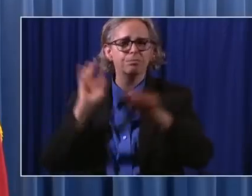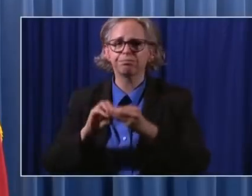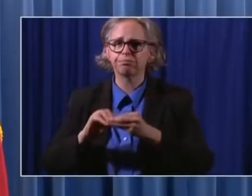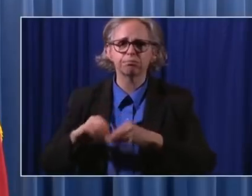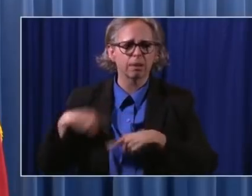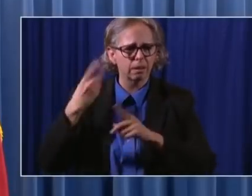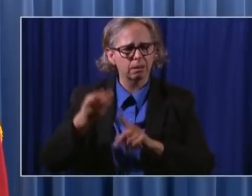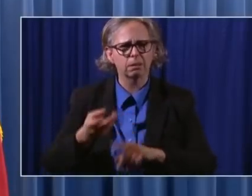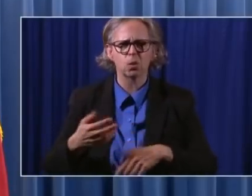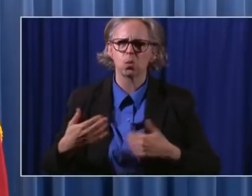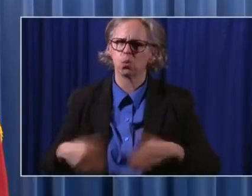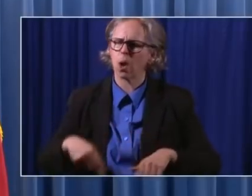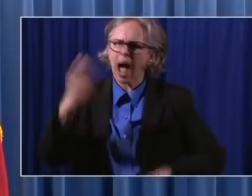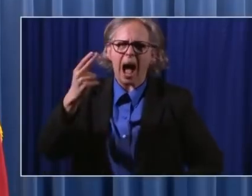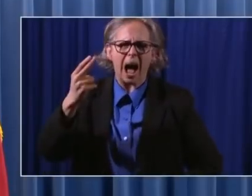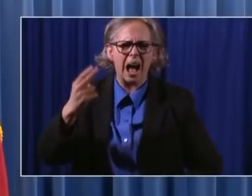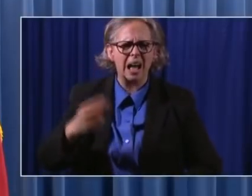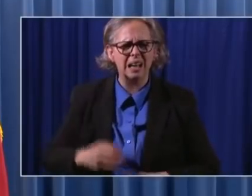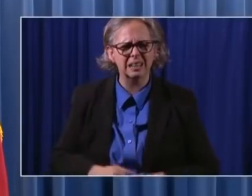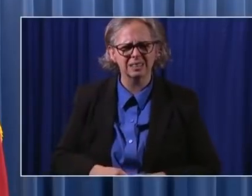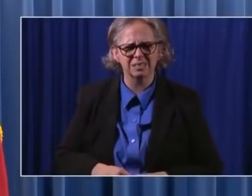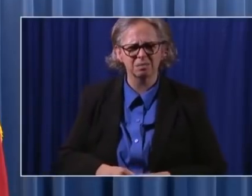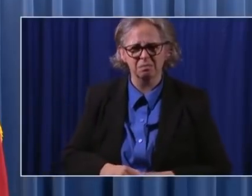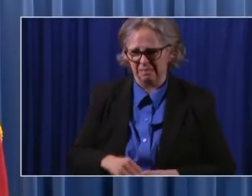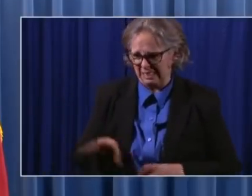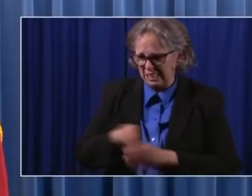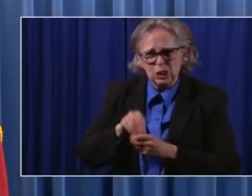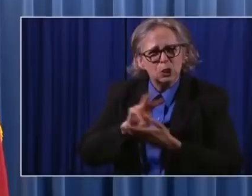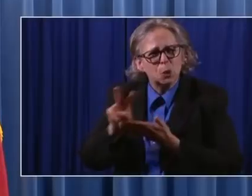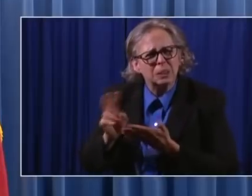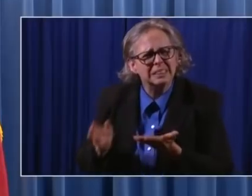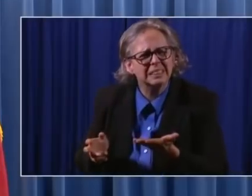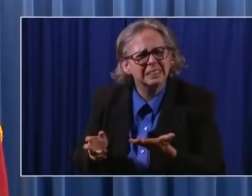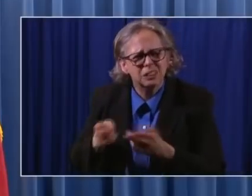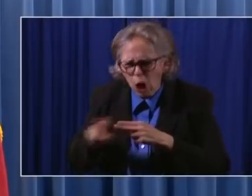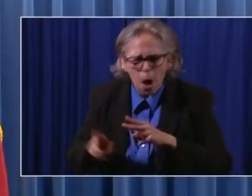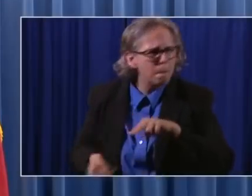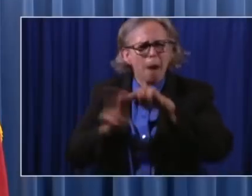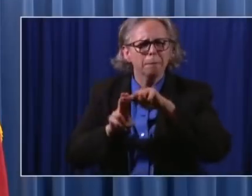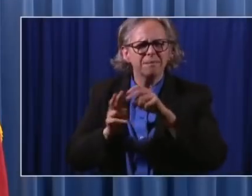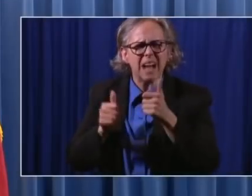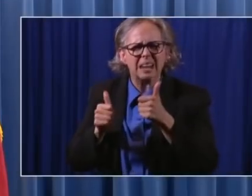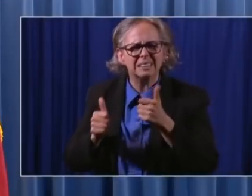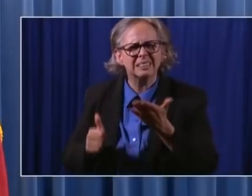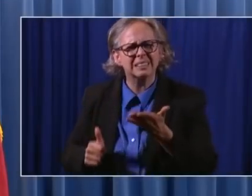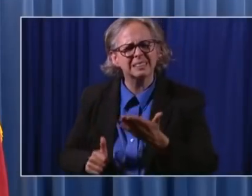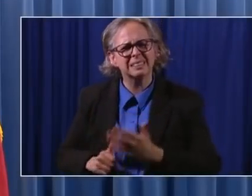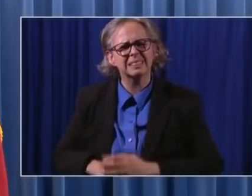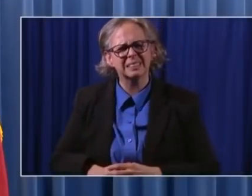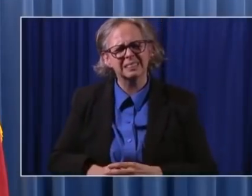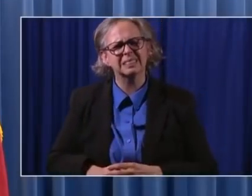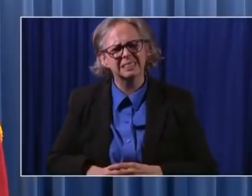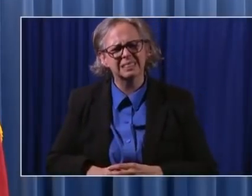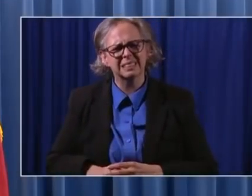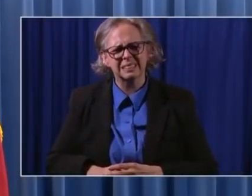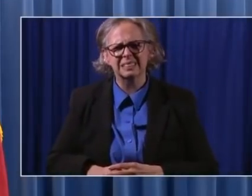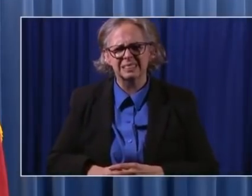COUNTY HAS SEEN MORE CASES IN THE LAST 2 WEEKS THAT OVER THE COURSE OF THE REST OF THE PANDEMIC.